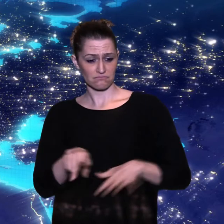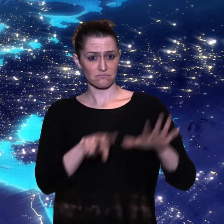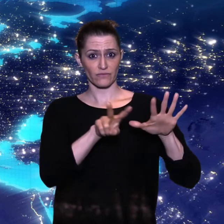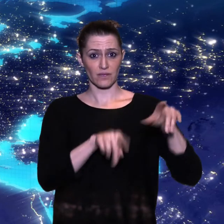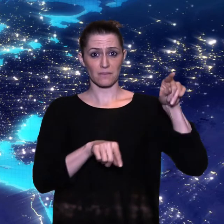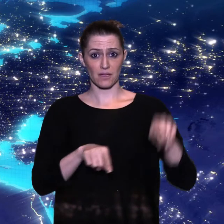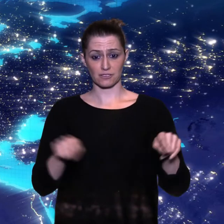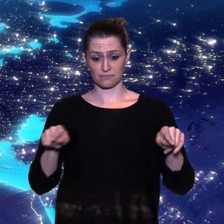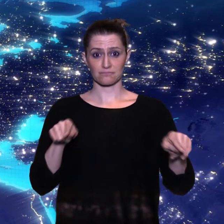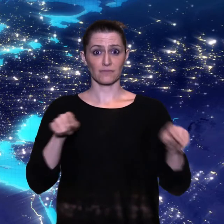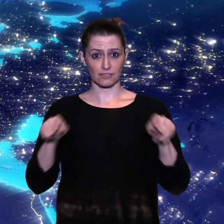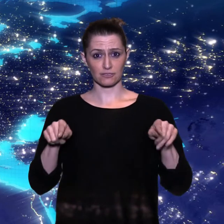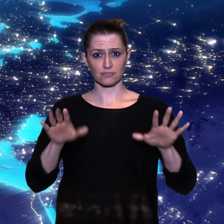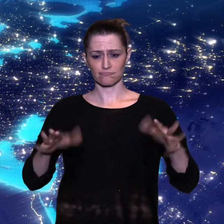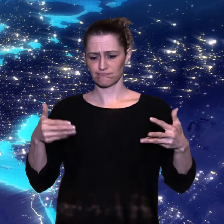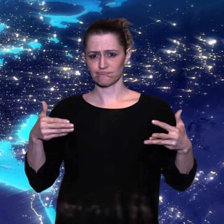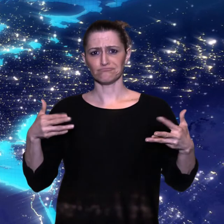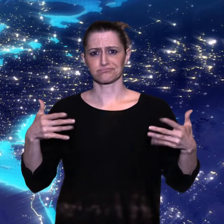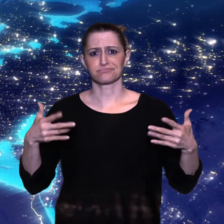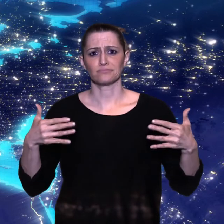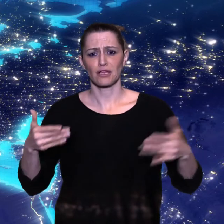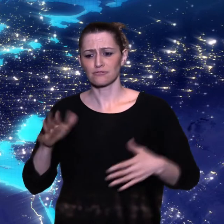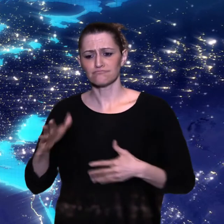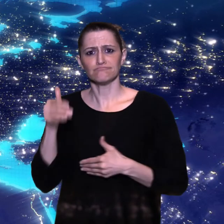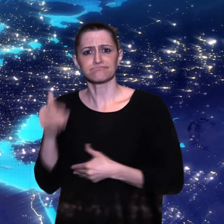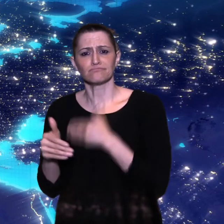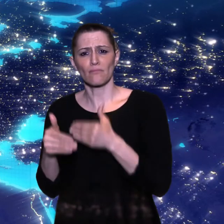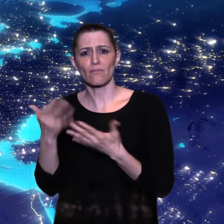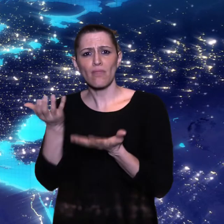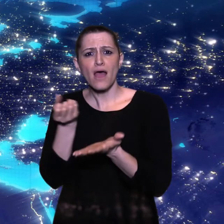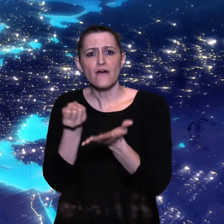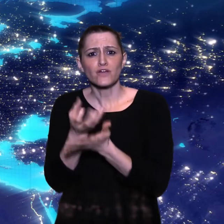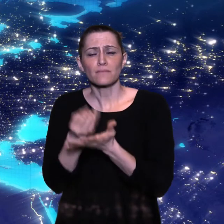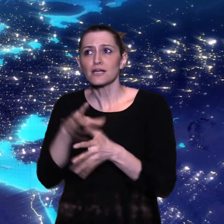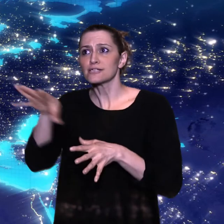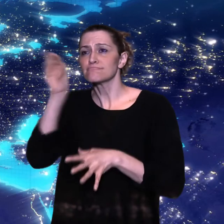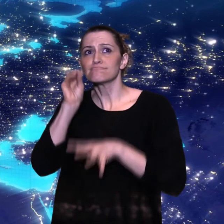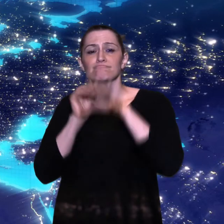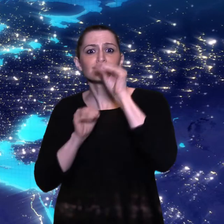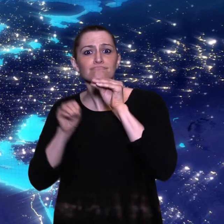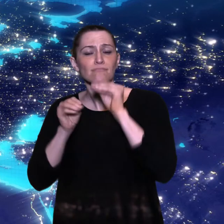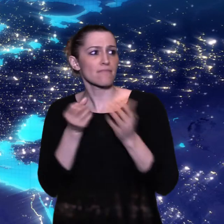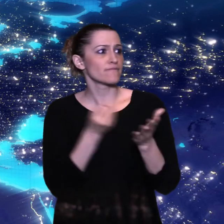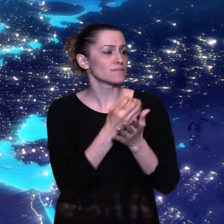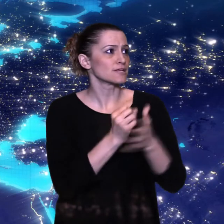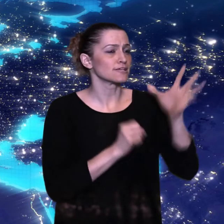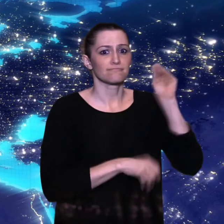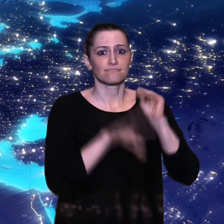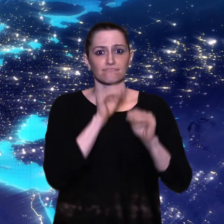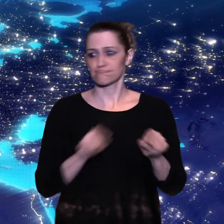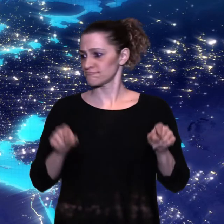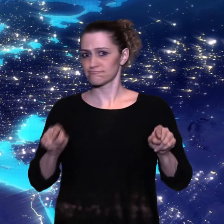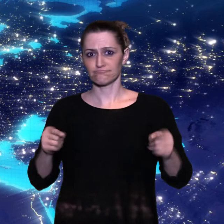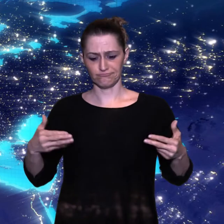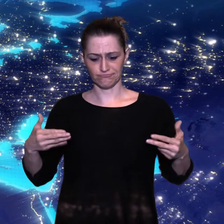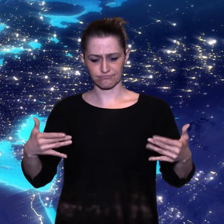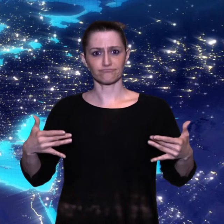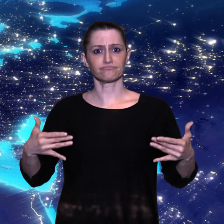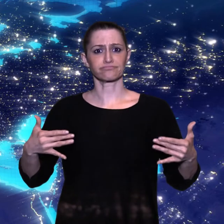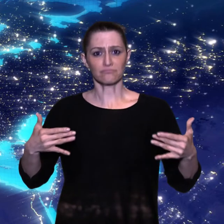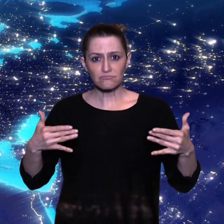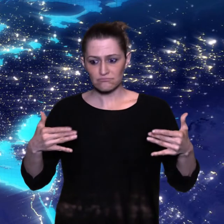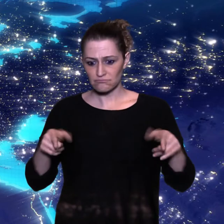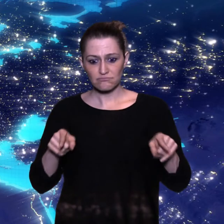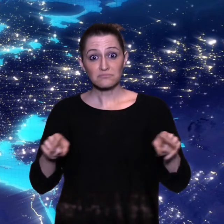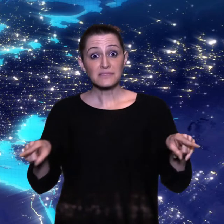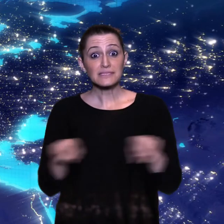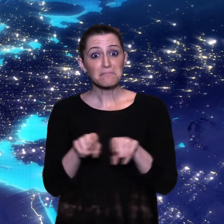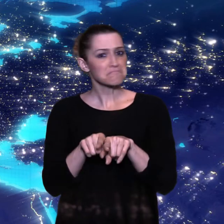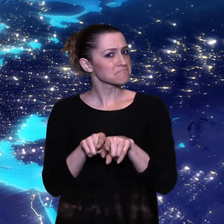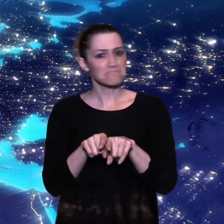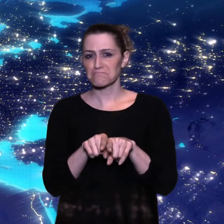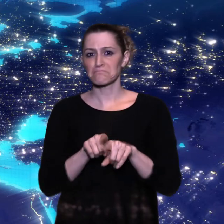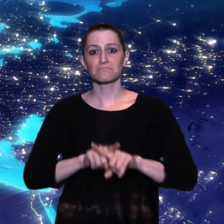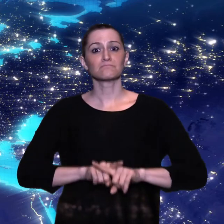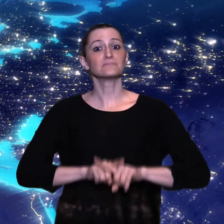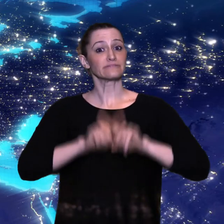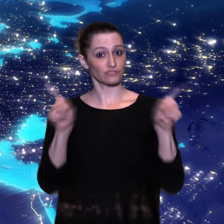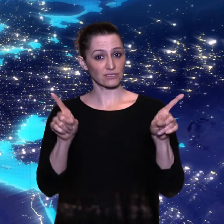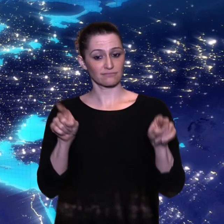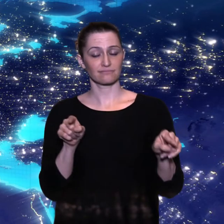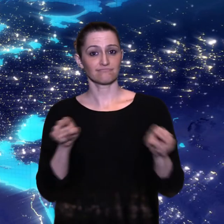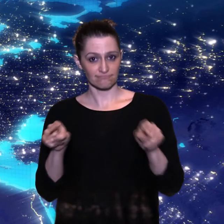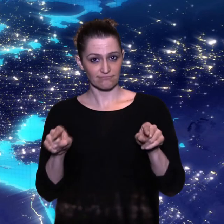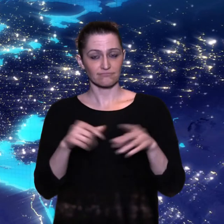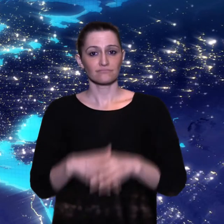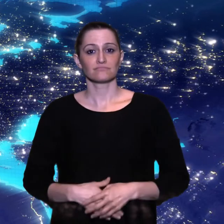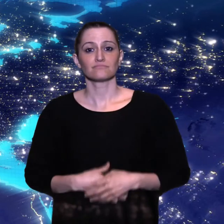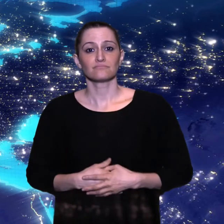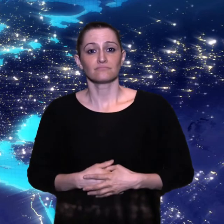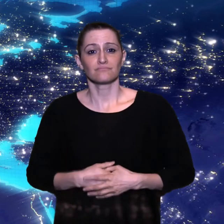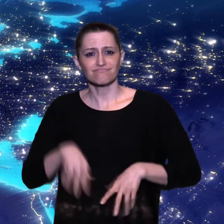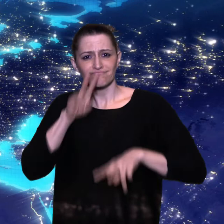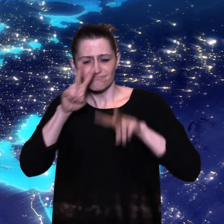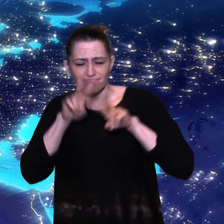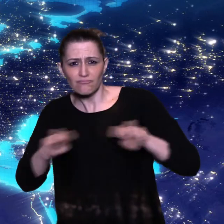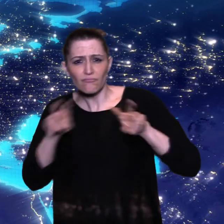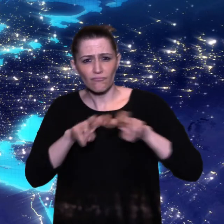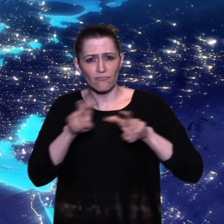infants as young as seven months process information